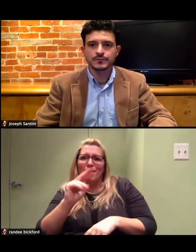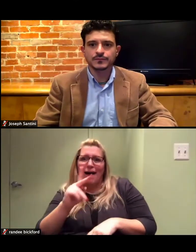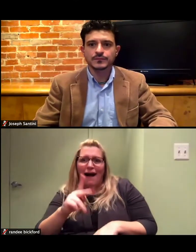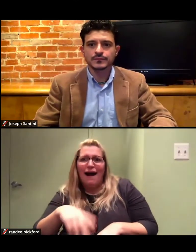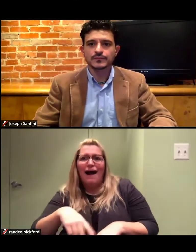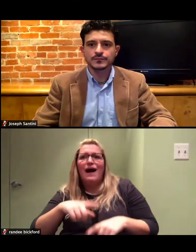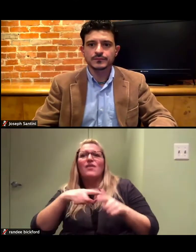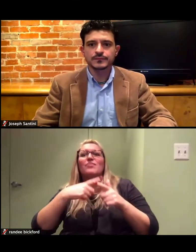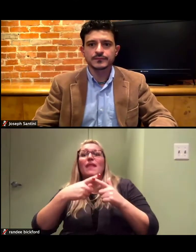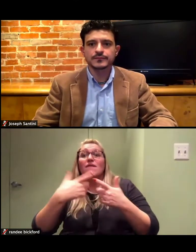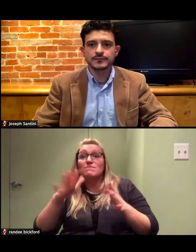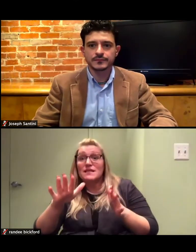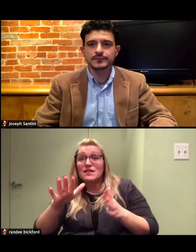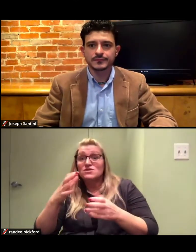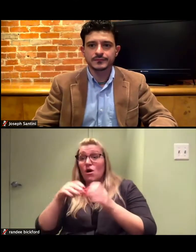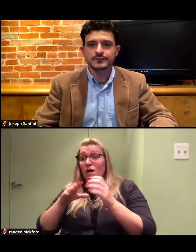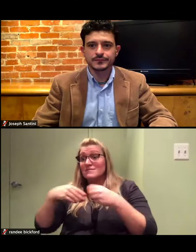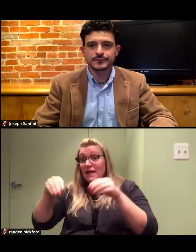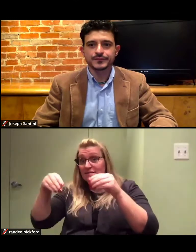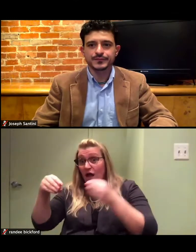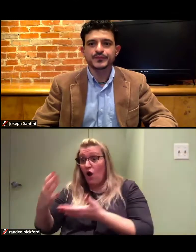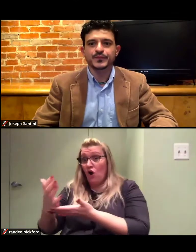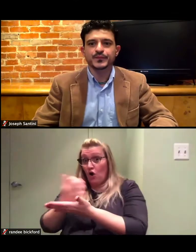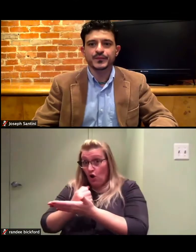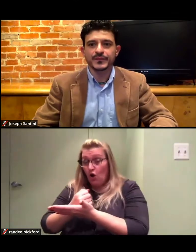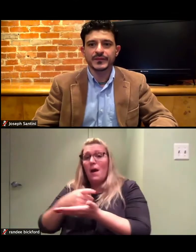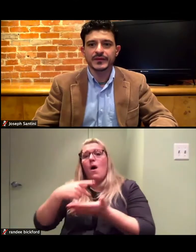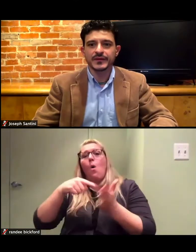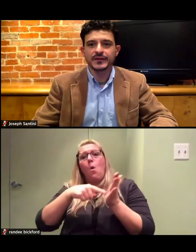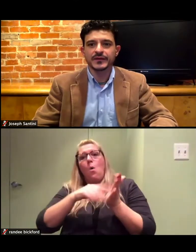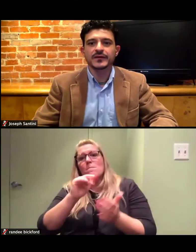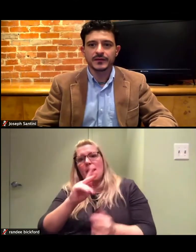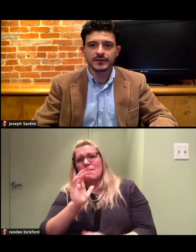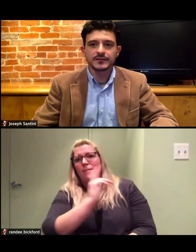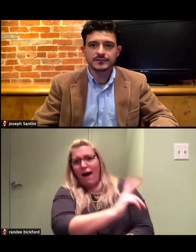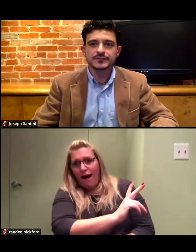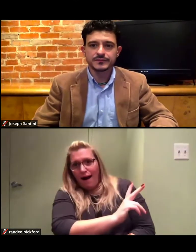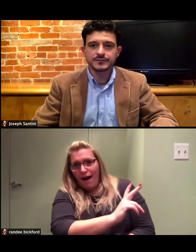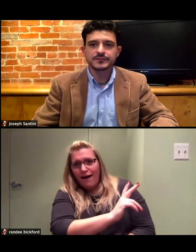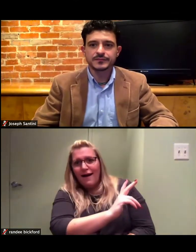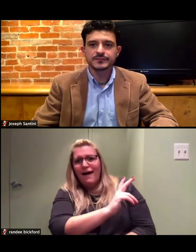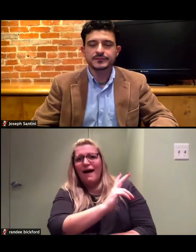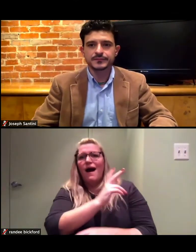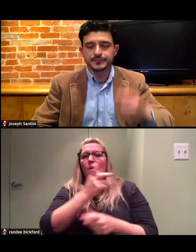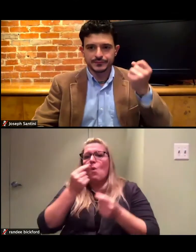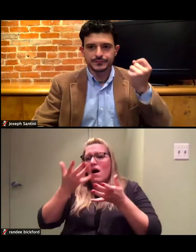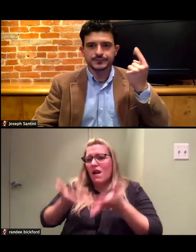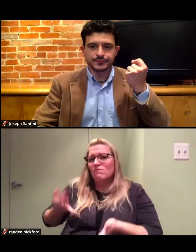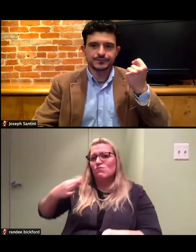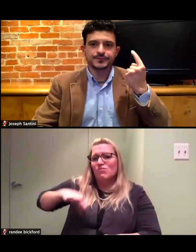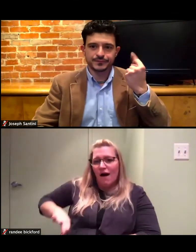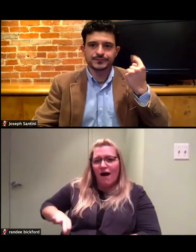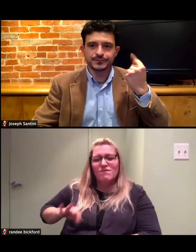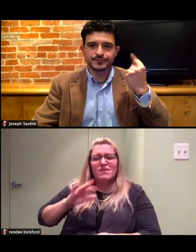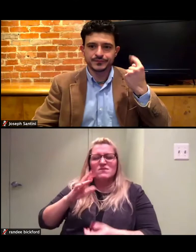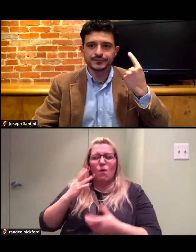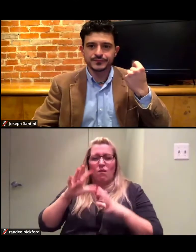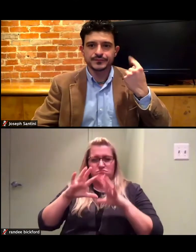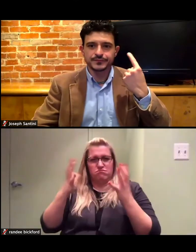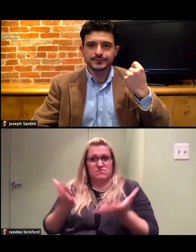And we started talking about how to borrow from a bank, how to sell things and earn it and to pay the bank back.